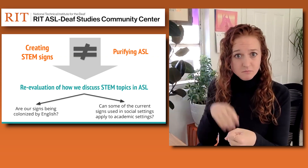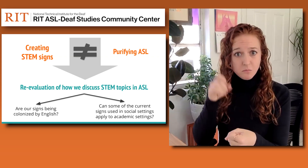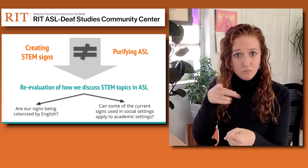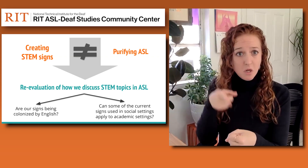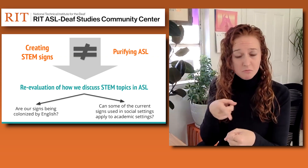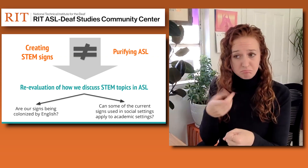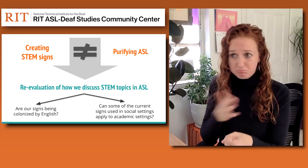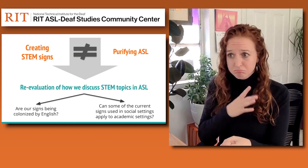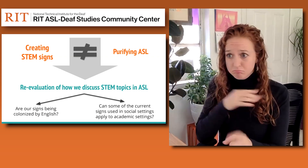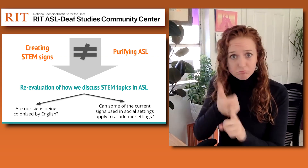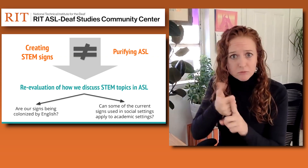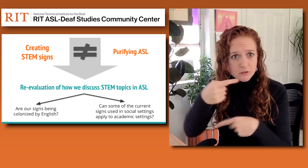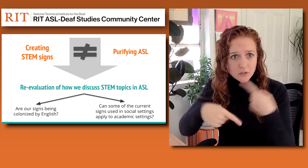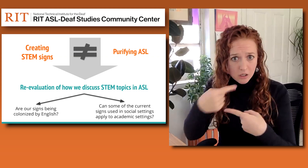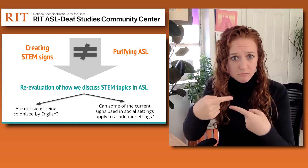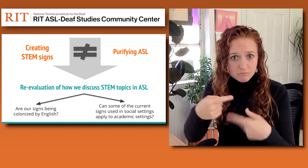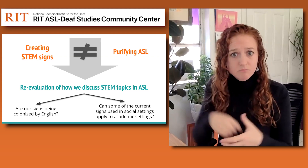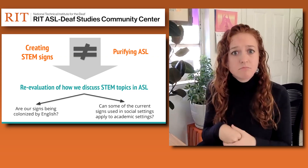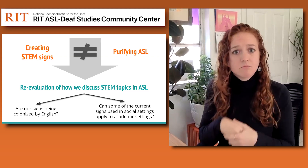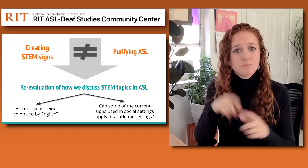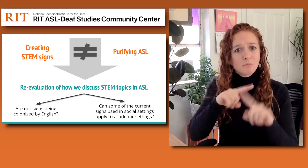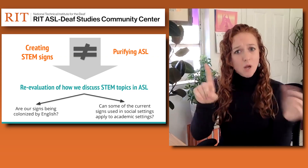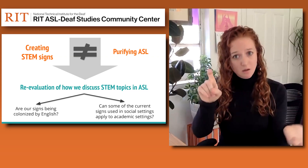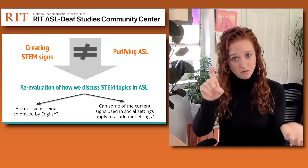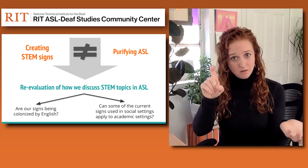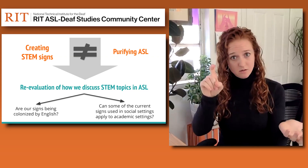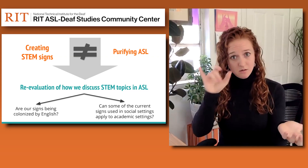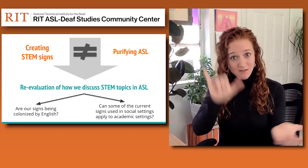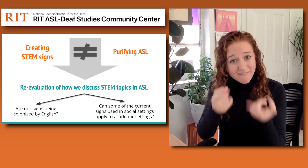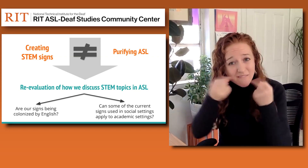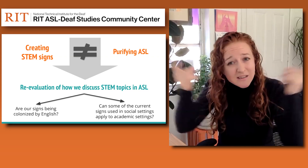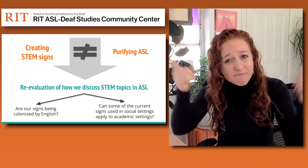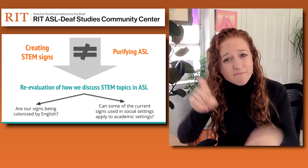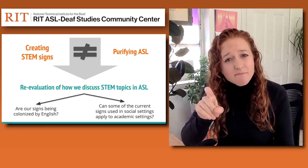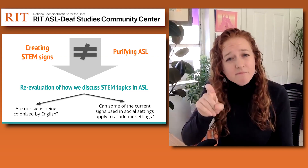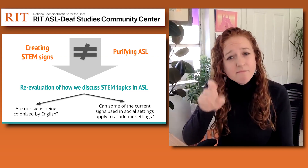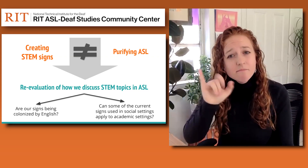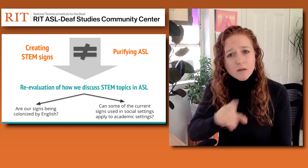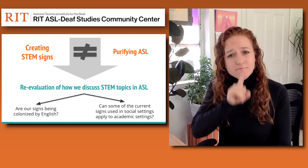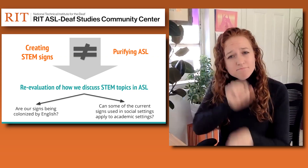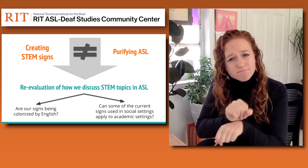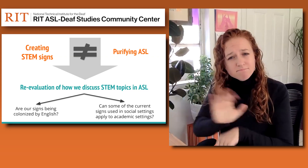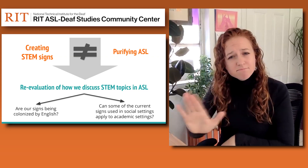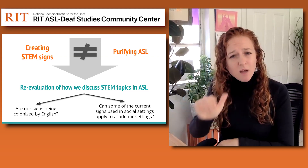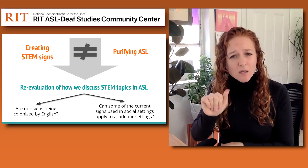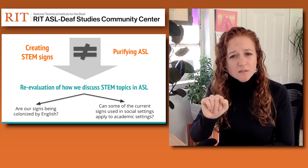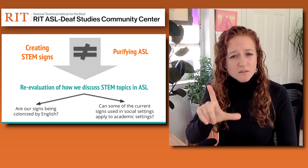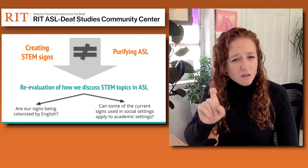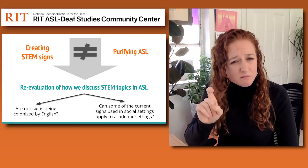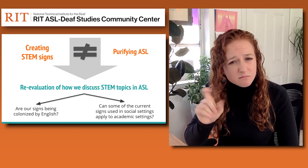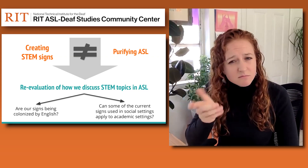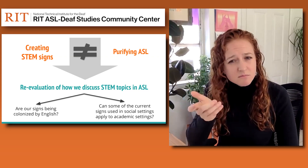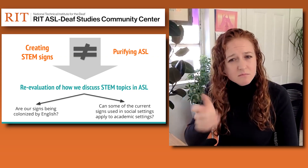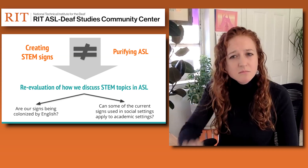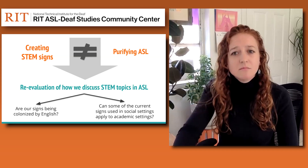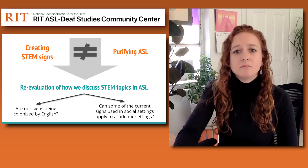All right. That seems ok. But again, is that effective? Does that really give you the ASL concept